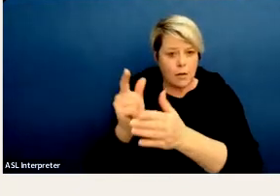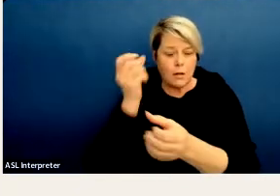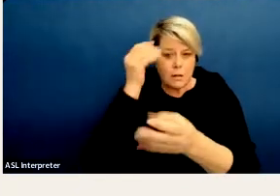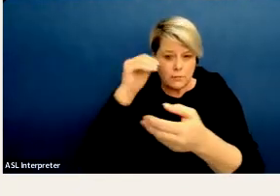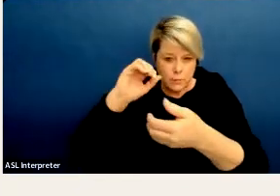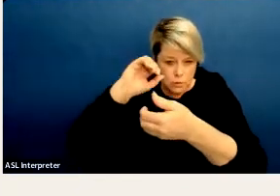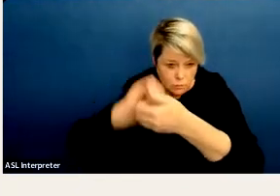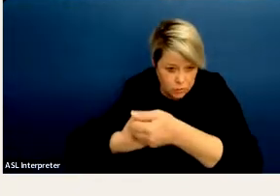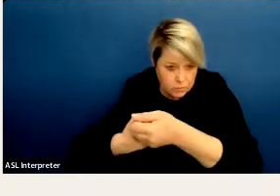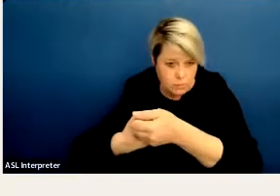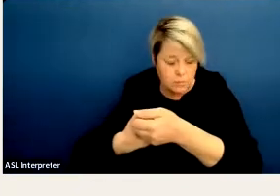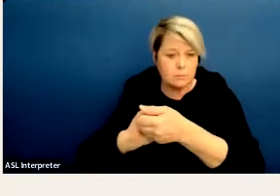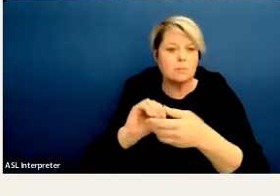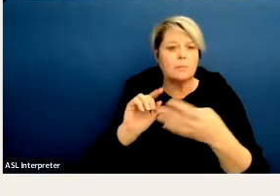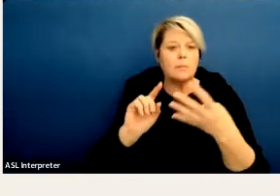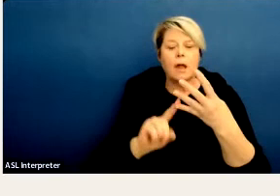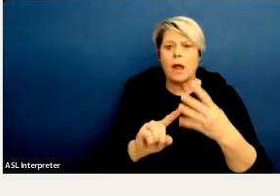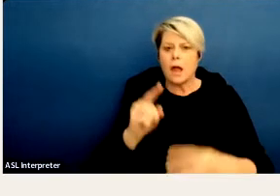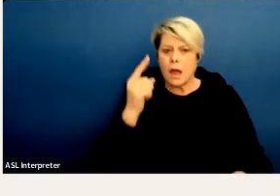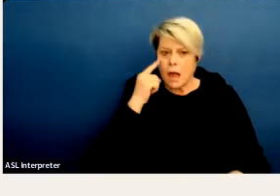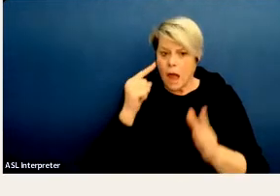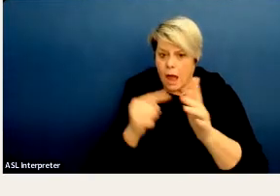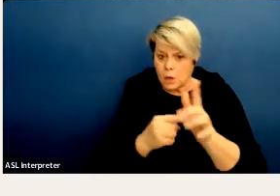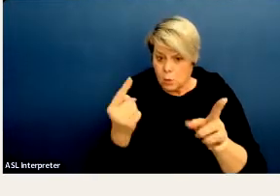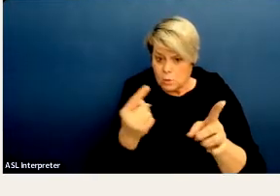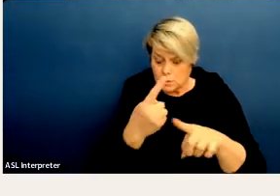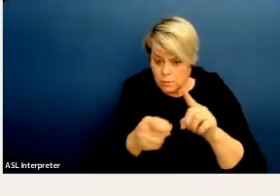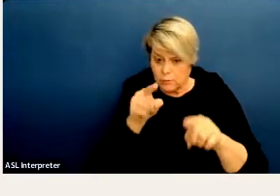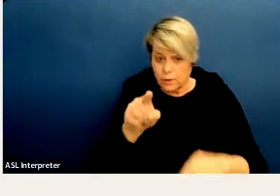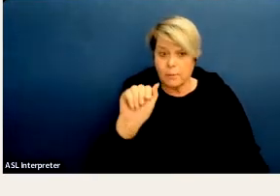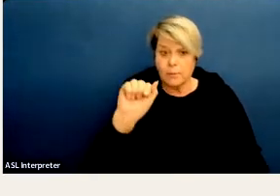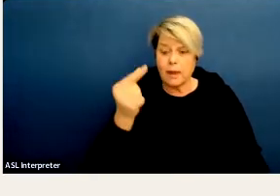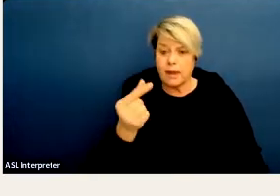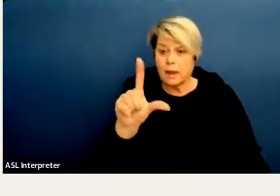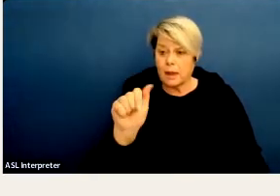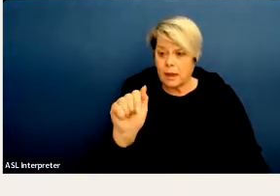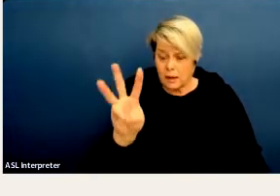them or ameliorate the effect of them in agriculture.